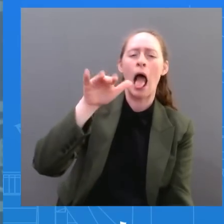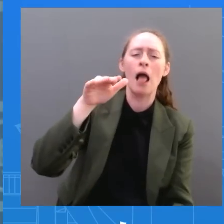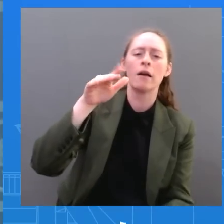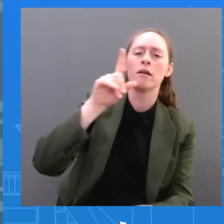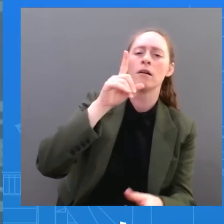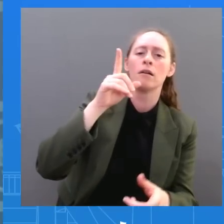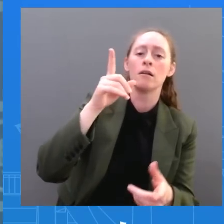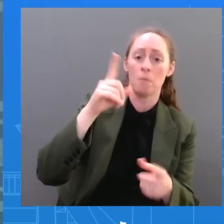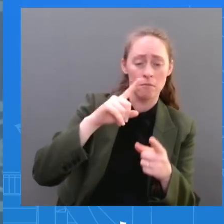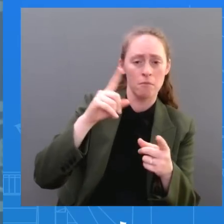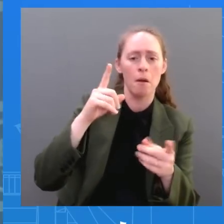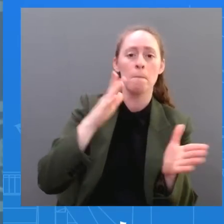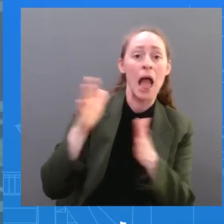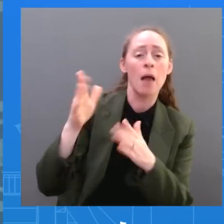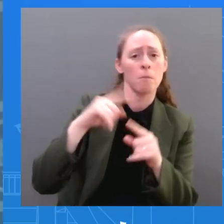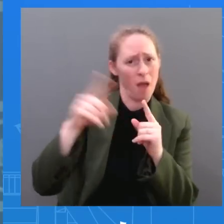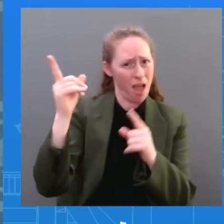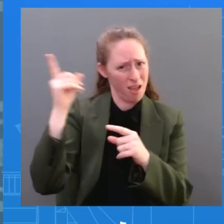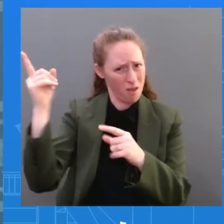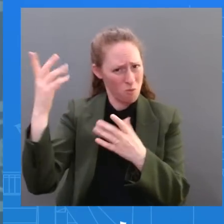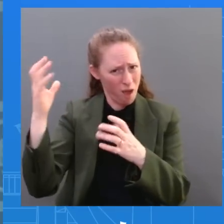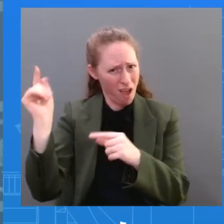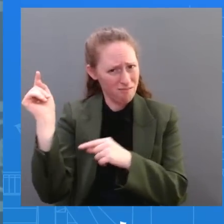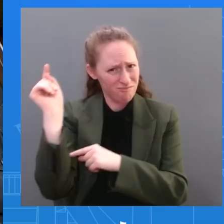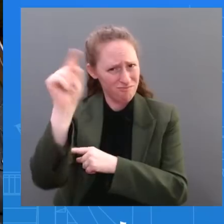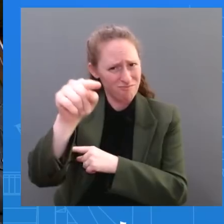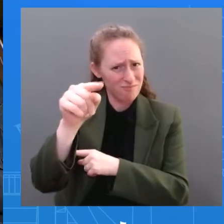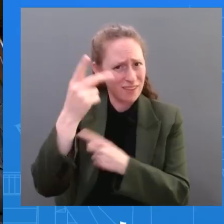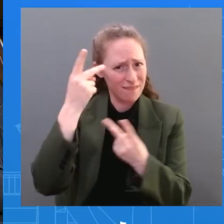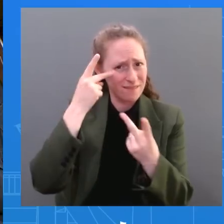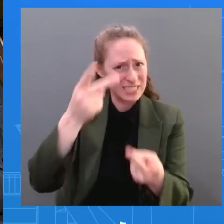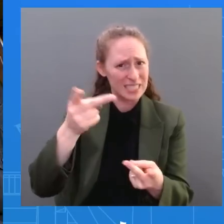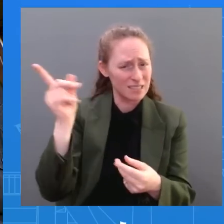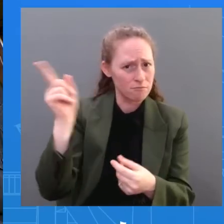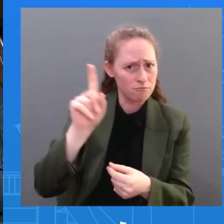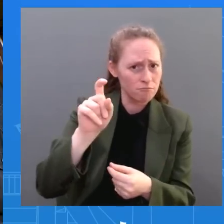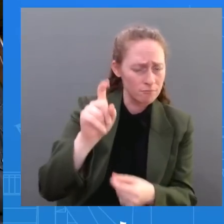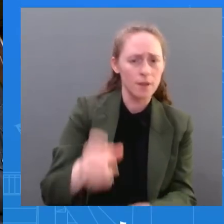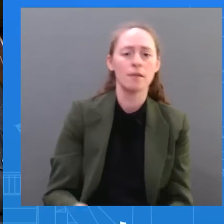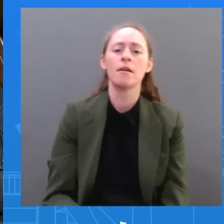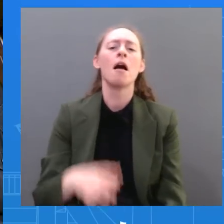about any travel to Illinois. The Press: Okay. And then just one other thing that I wanted. Is it accurate that the White House was planning